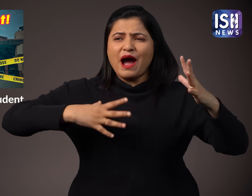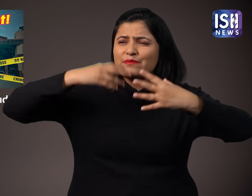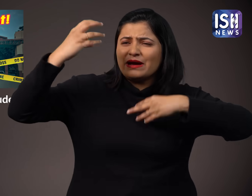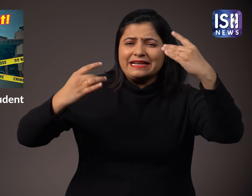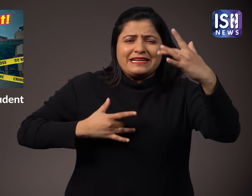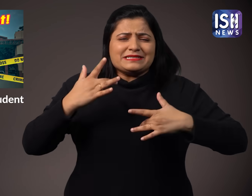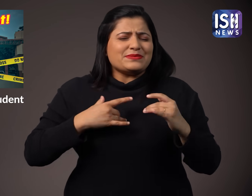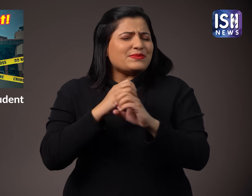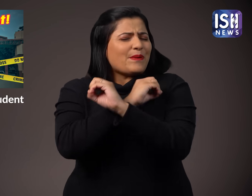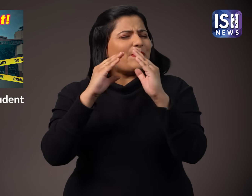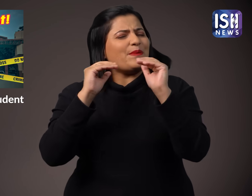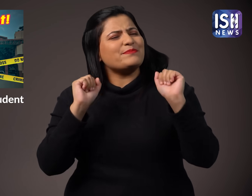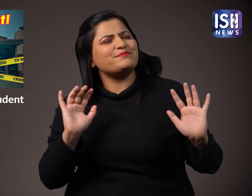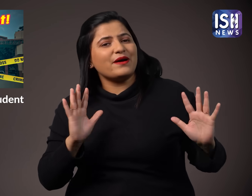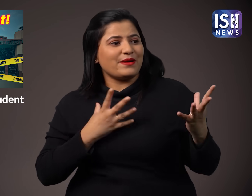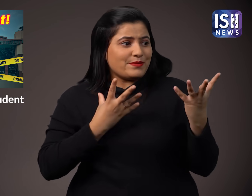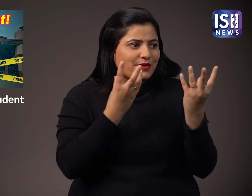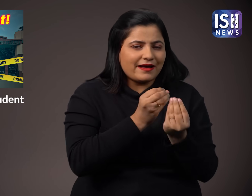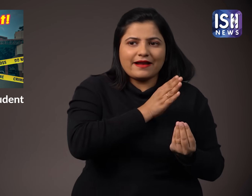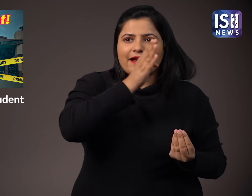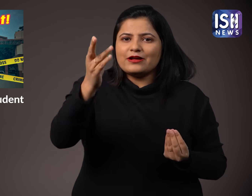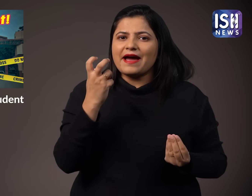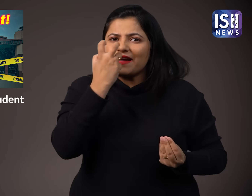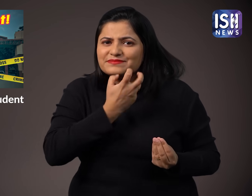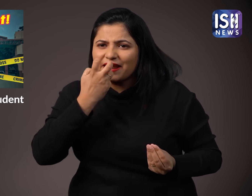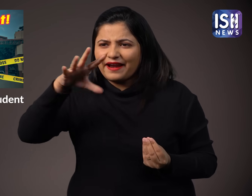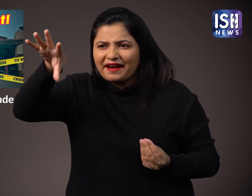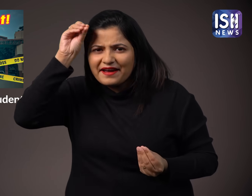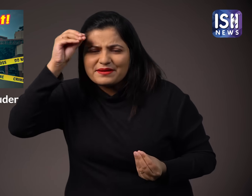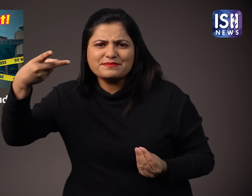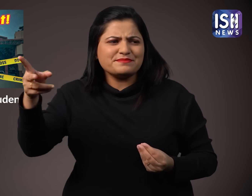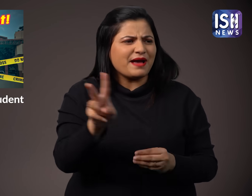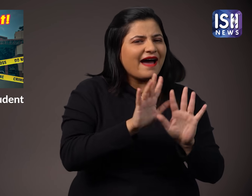He never liked going out and would always go with his mother for speech therapy and return home.